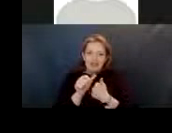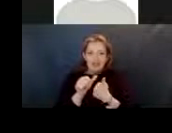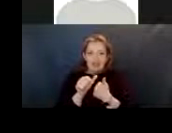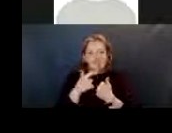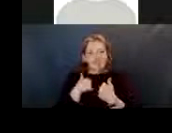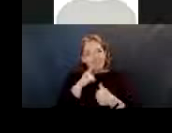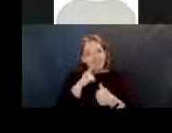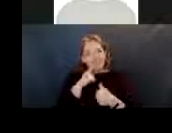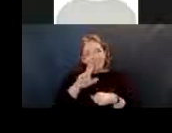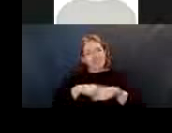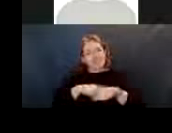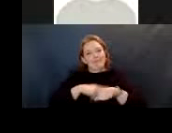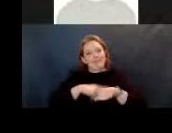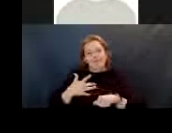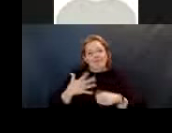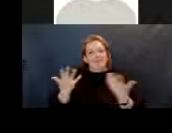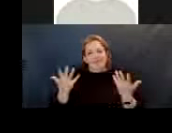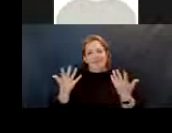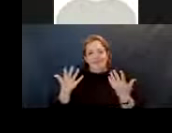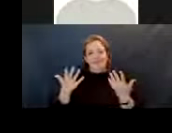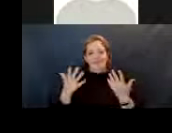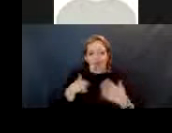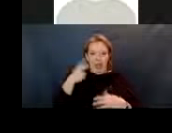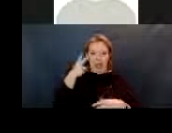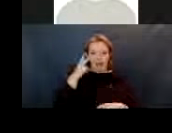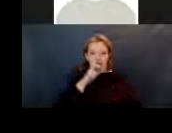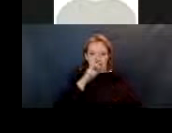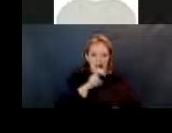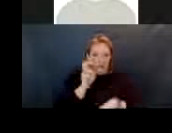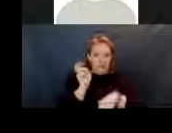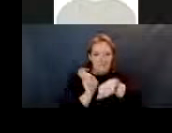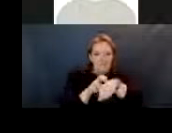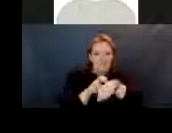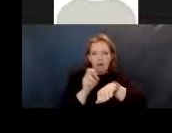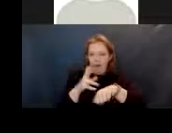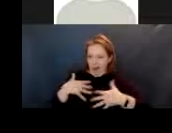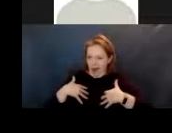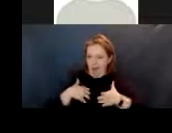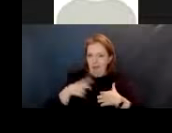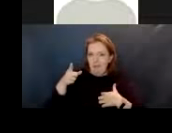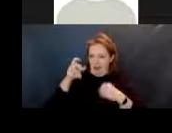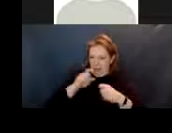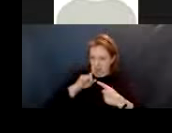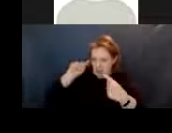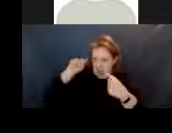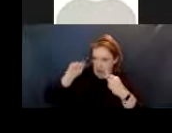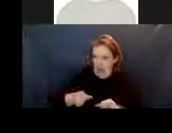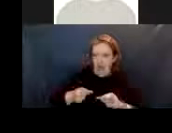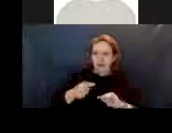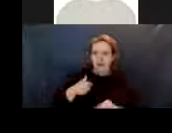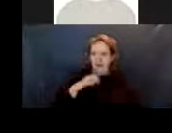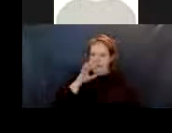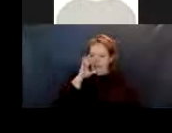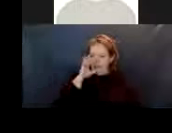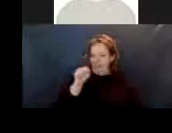into venomous snakes or animals that can do serious harm, or just being out in nature